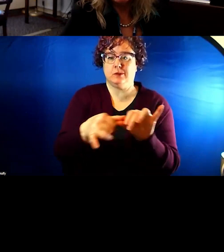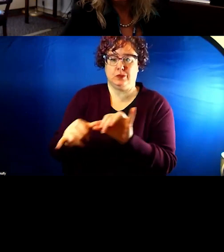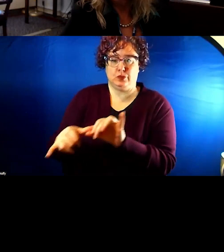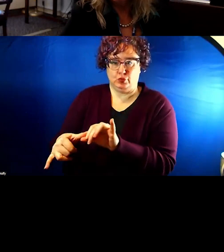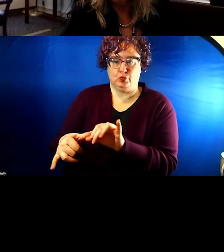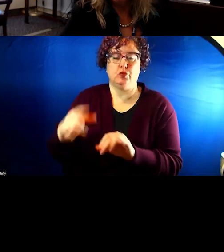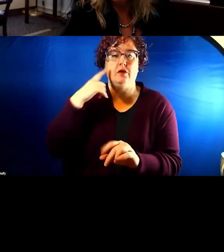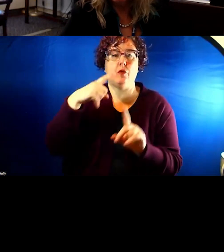THE COMMUNITY TENURE.